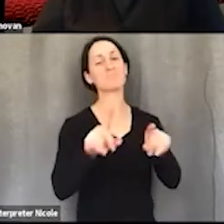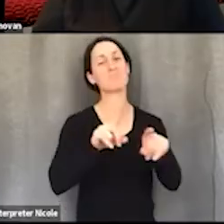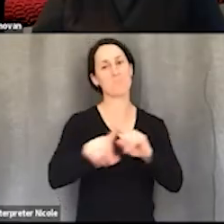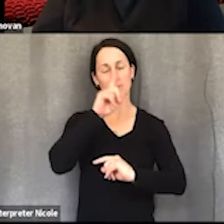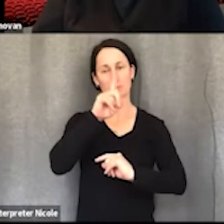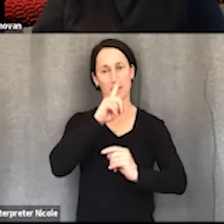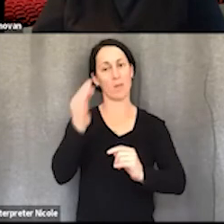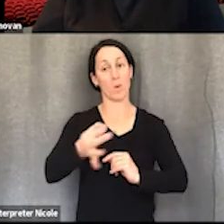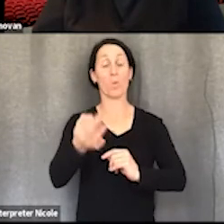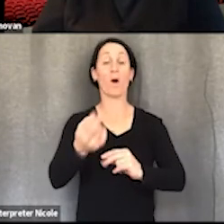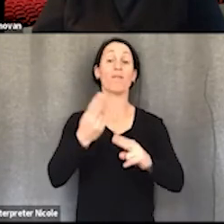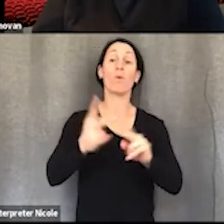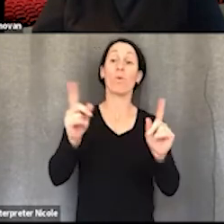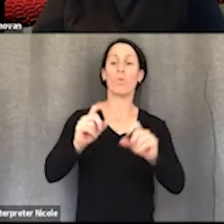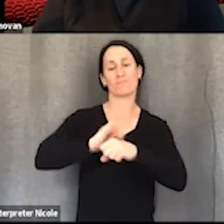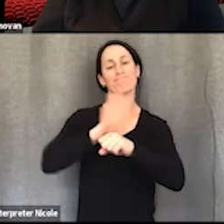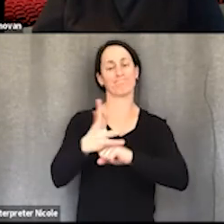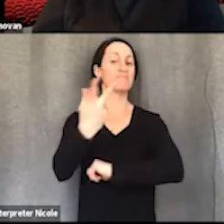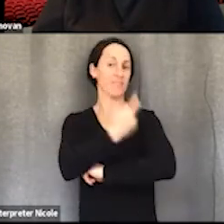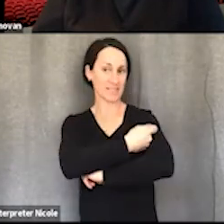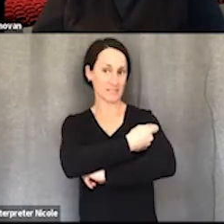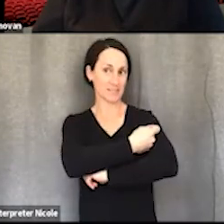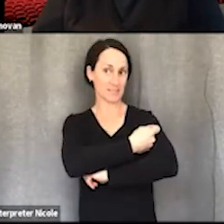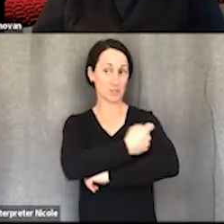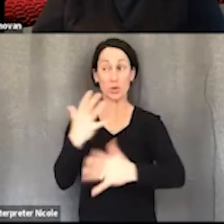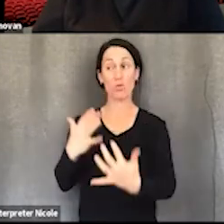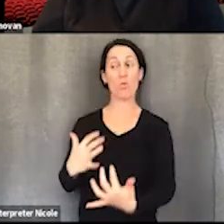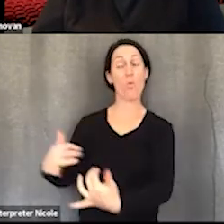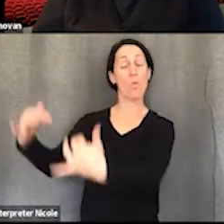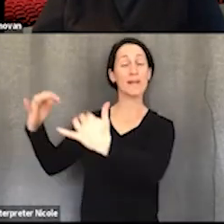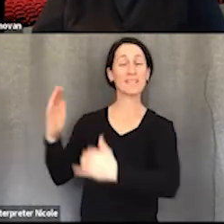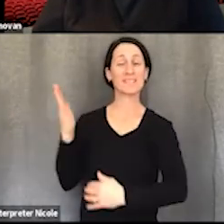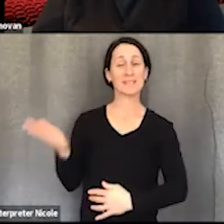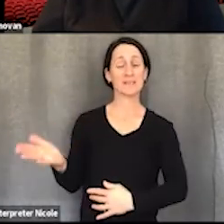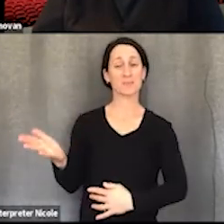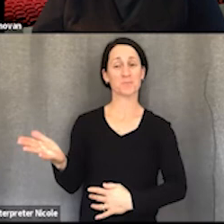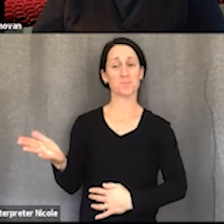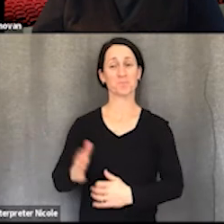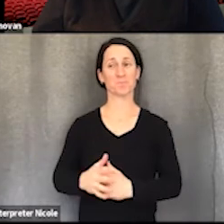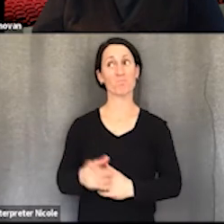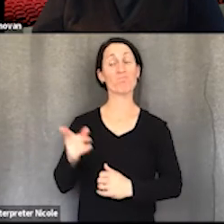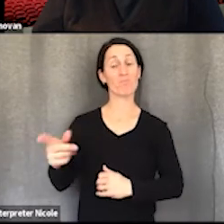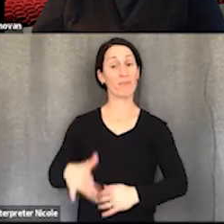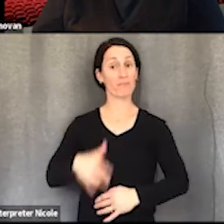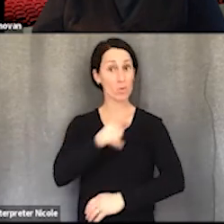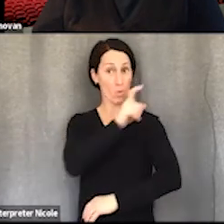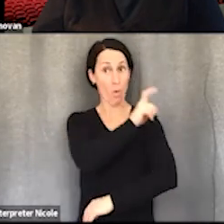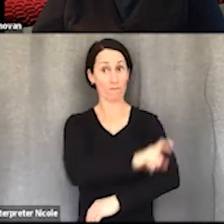I think, overwhelmingly, arts audiences are confident in vaccination compafred to the national population.